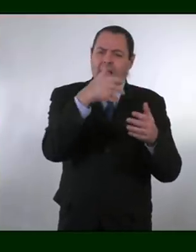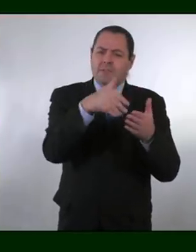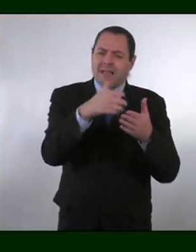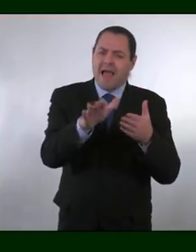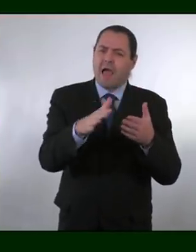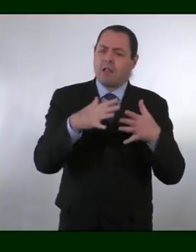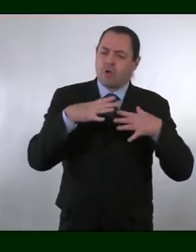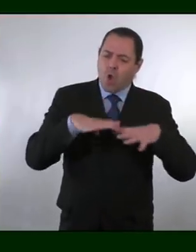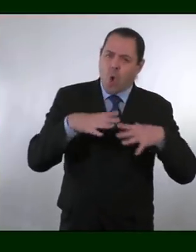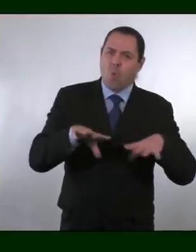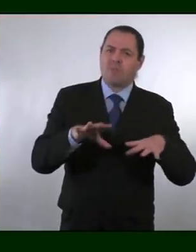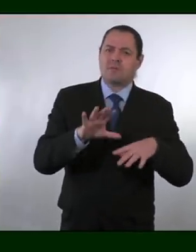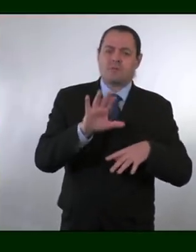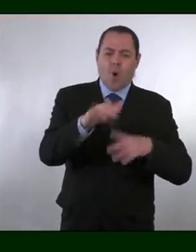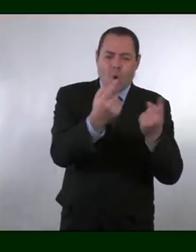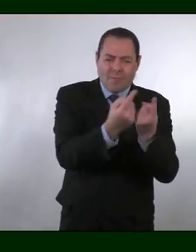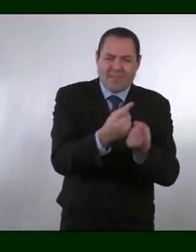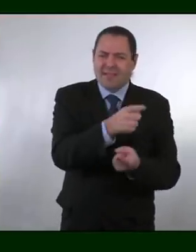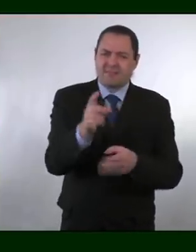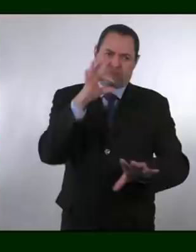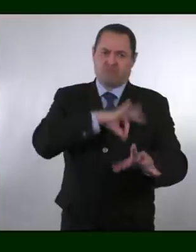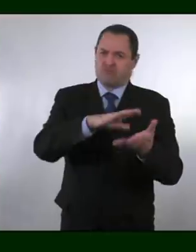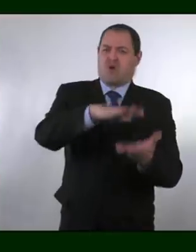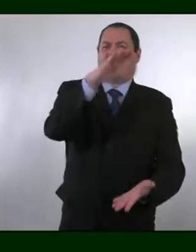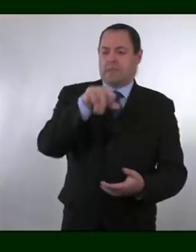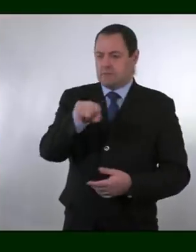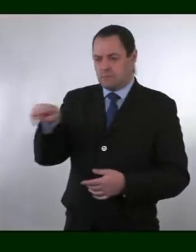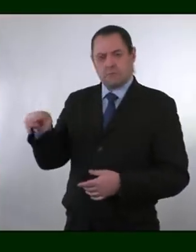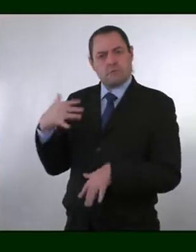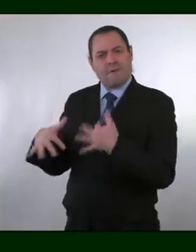enabling them to generate substantial profits while at the same time having had a holiday